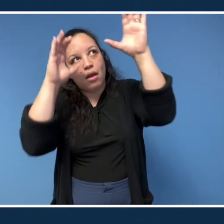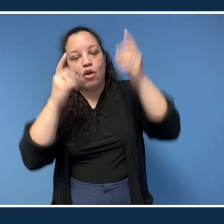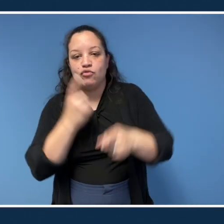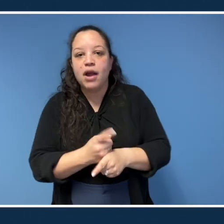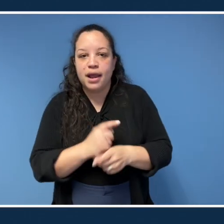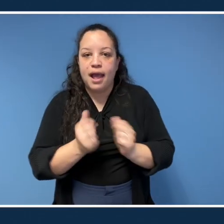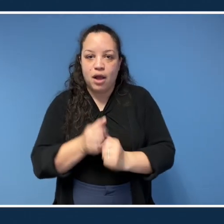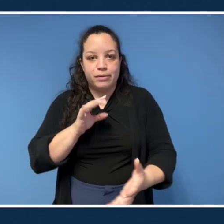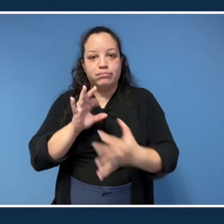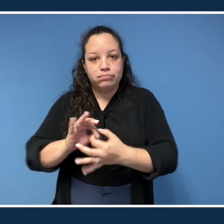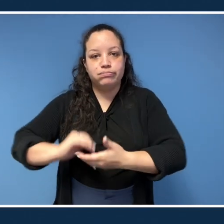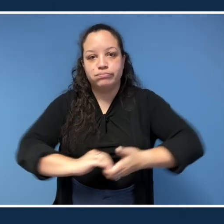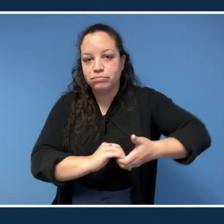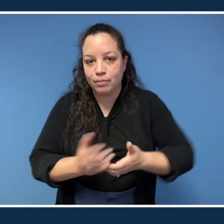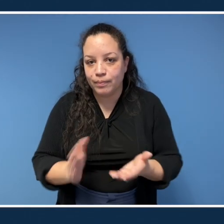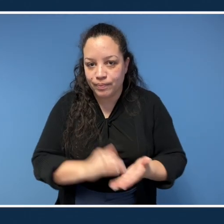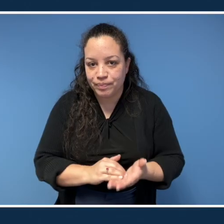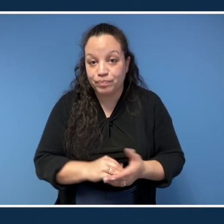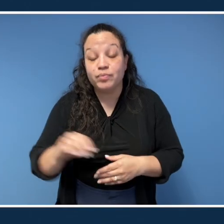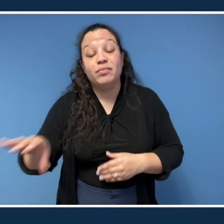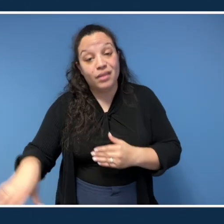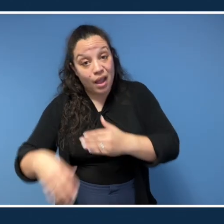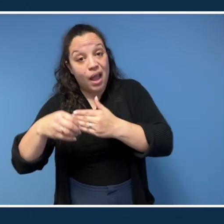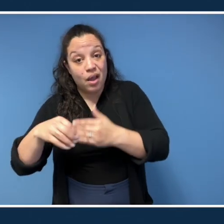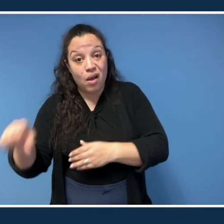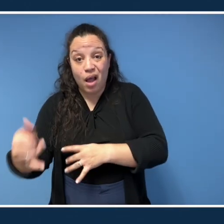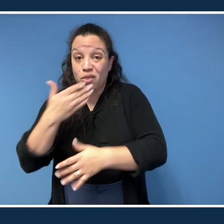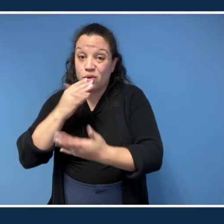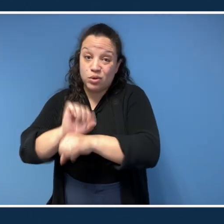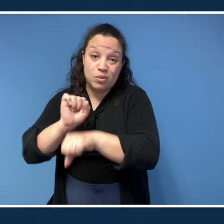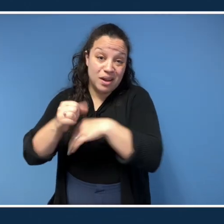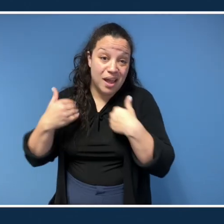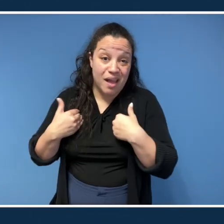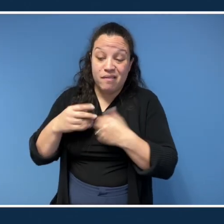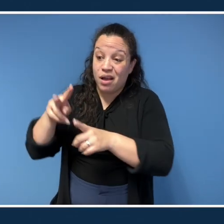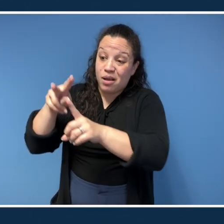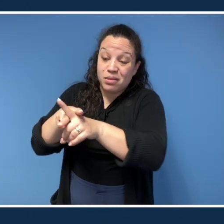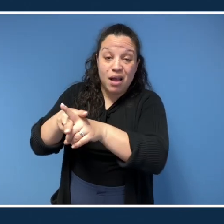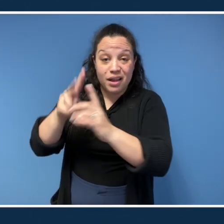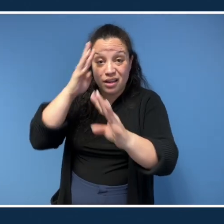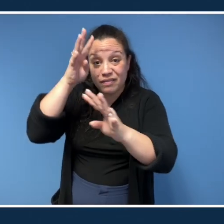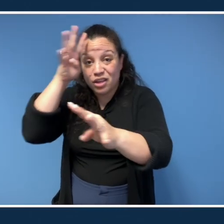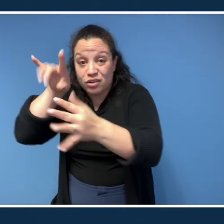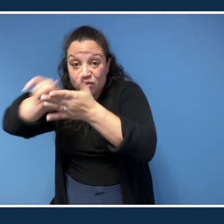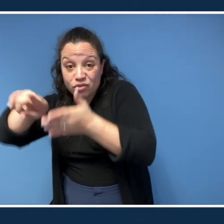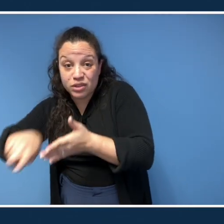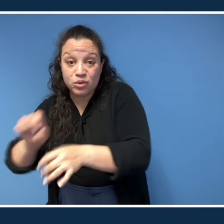I would also add too, that we're doing some other really good work in terms of applied innovation and research as well too.